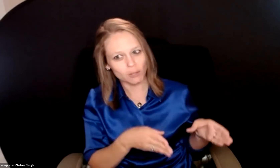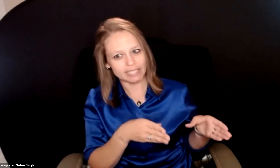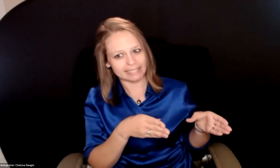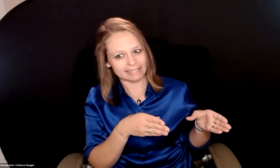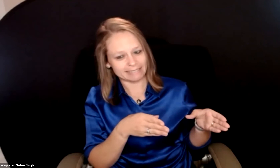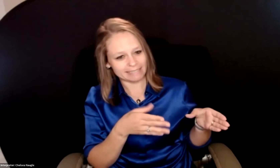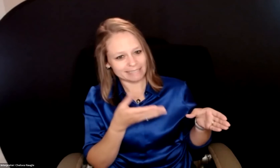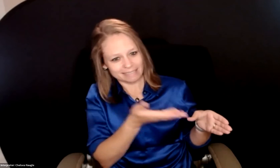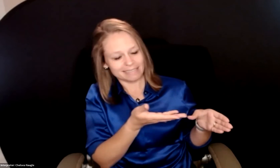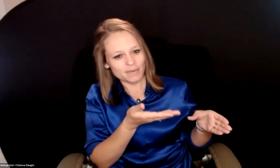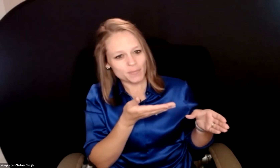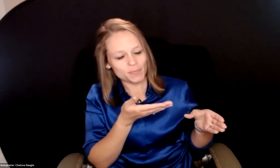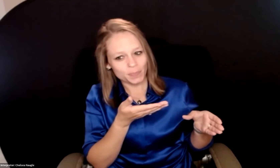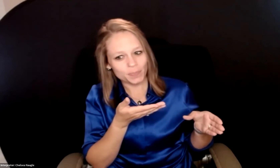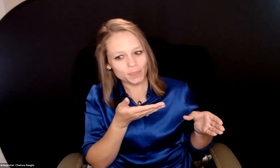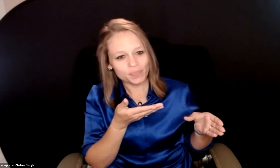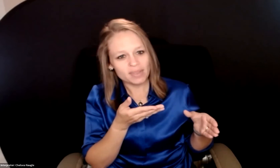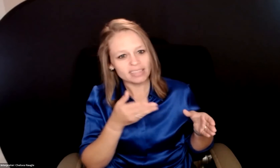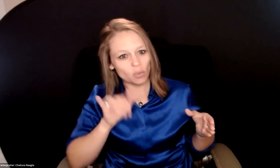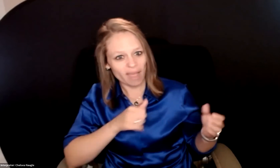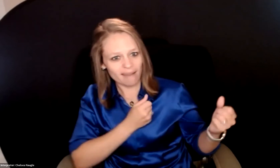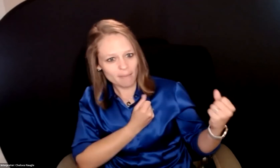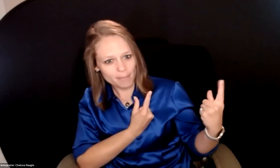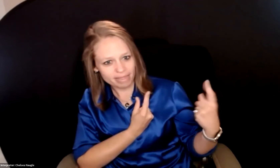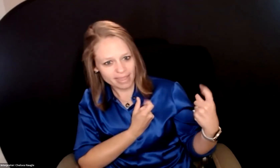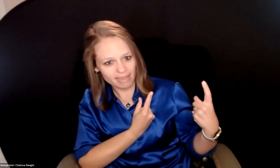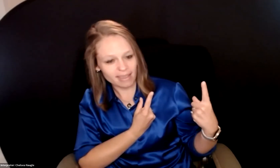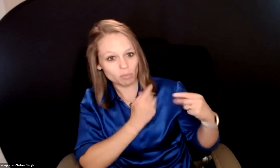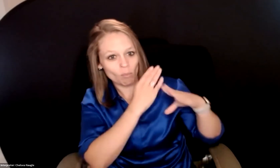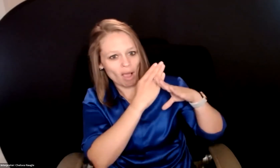The barriers got broken. She realized that